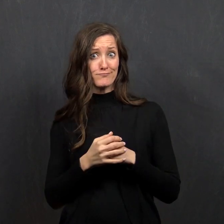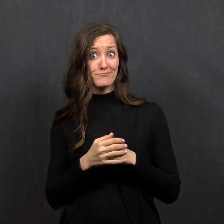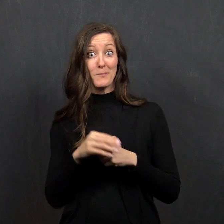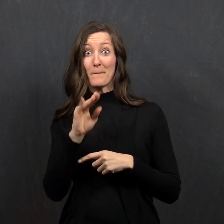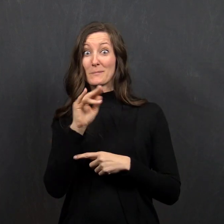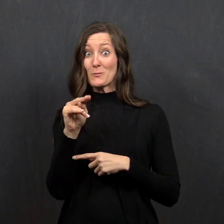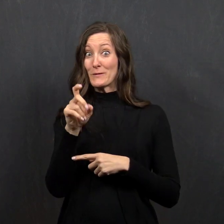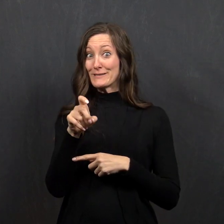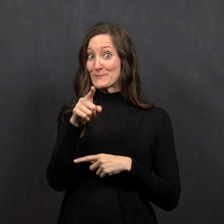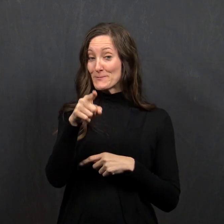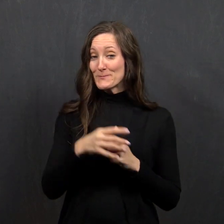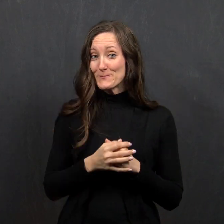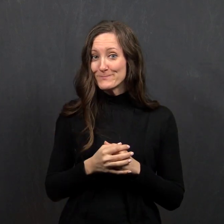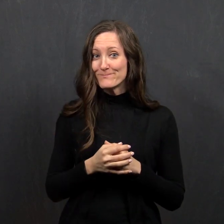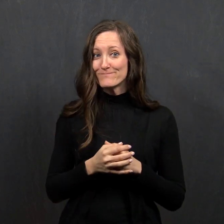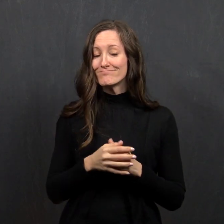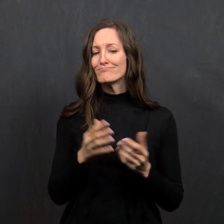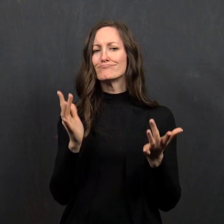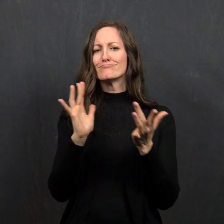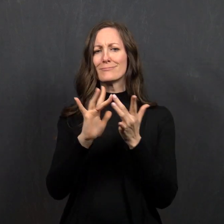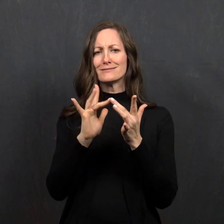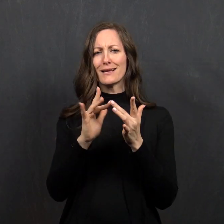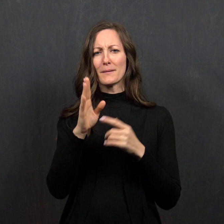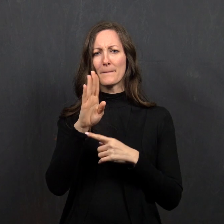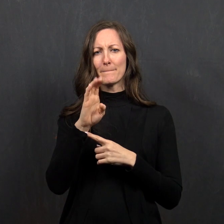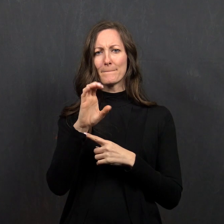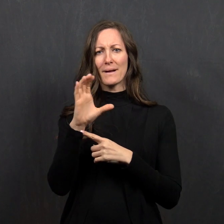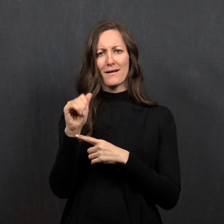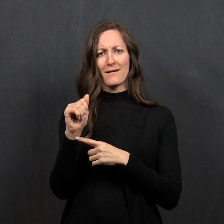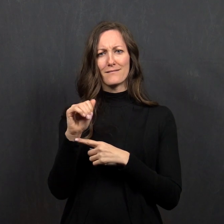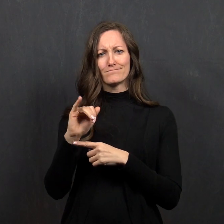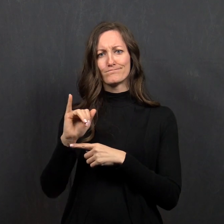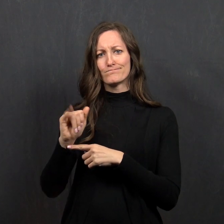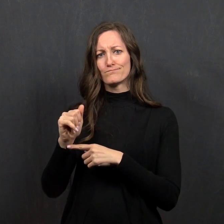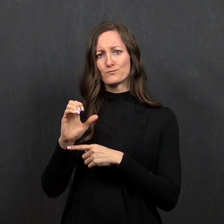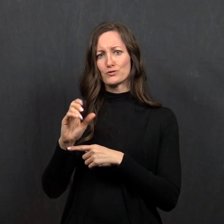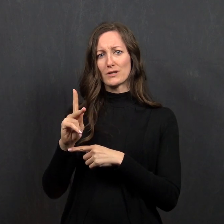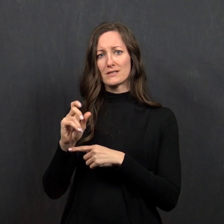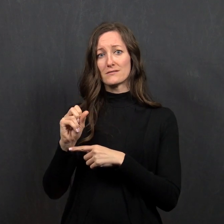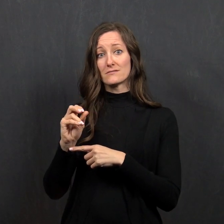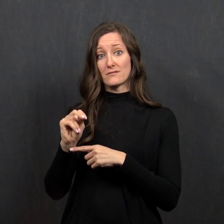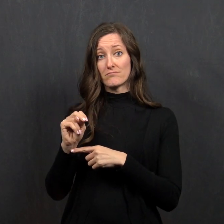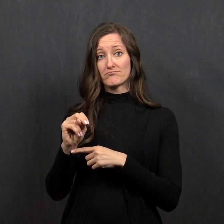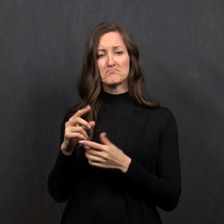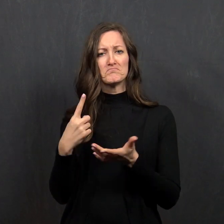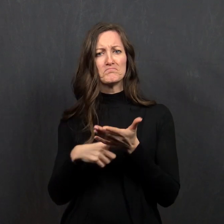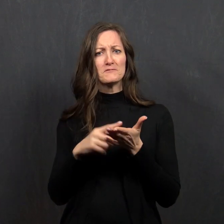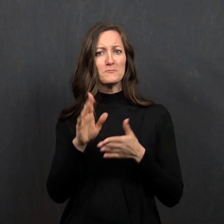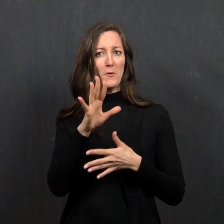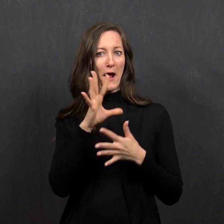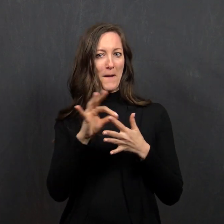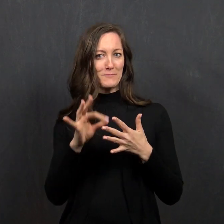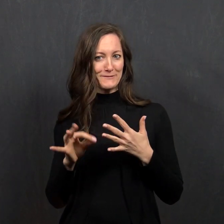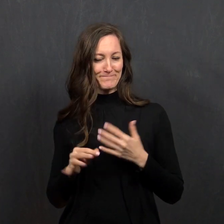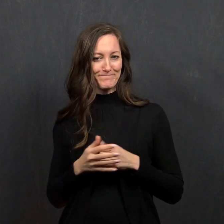Minnesota needs you. Please reach out to Becca Jackson to talk about your options.